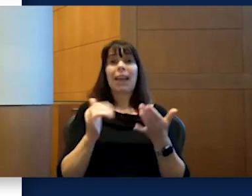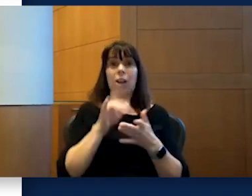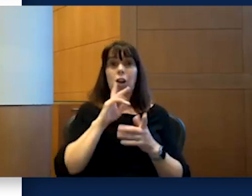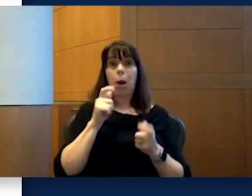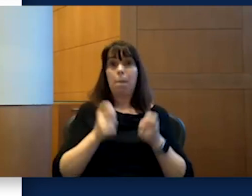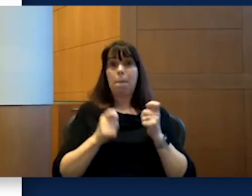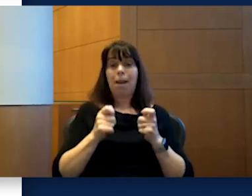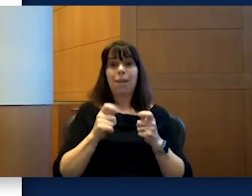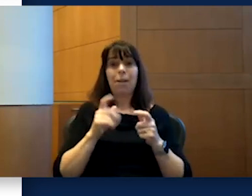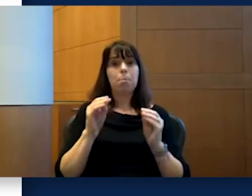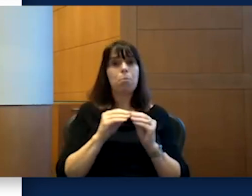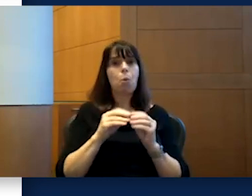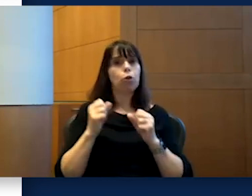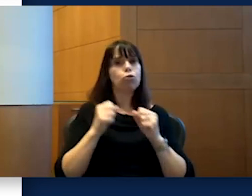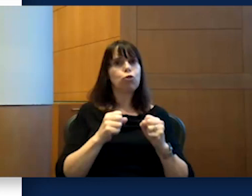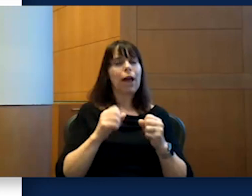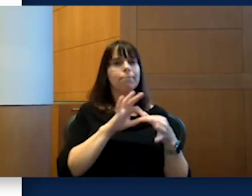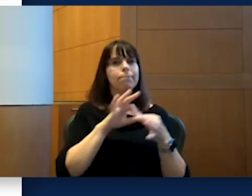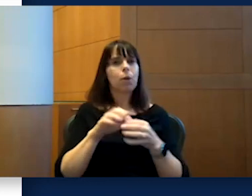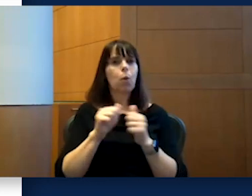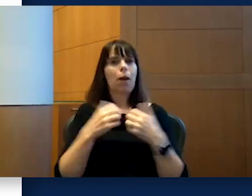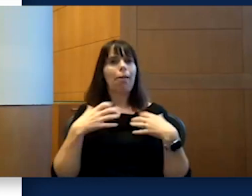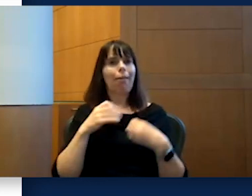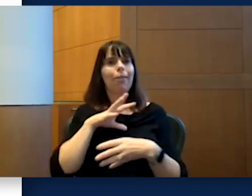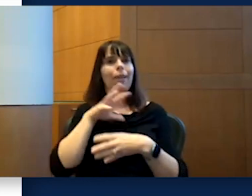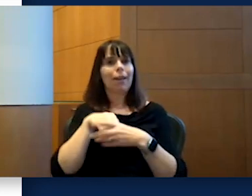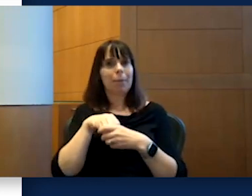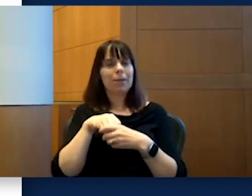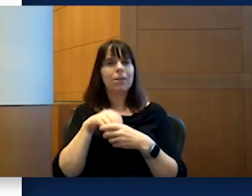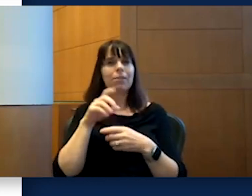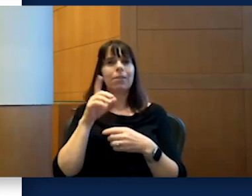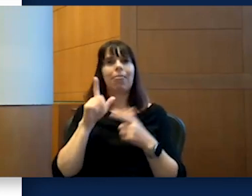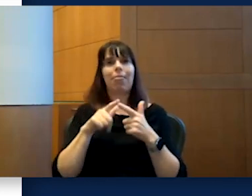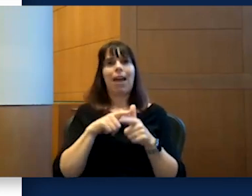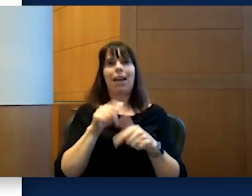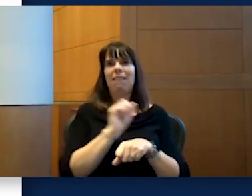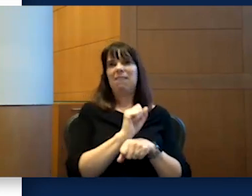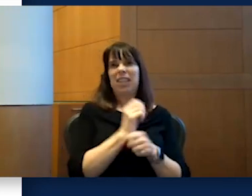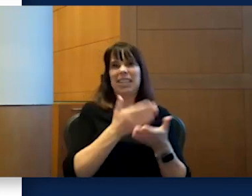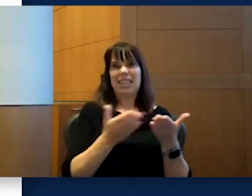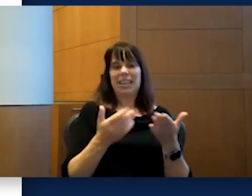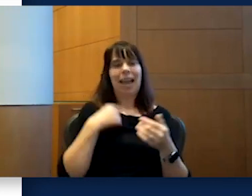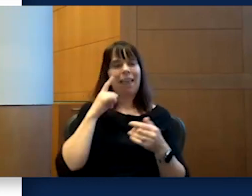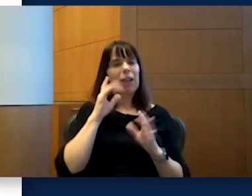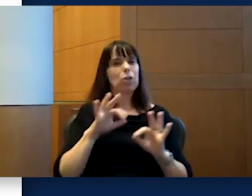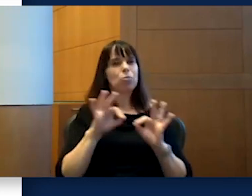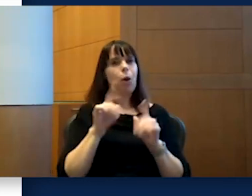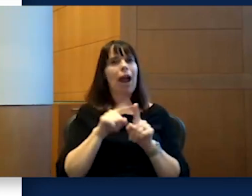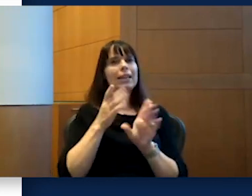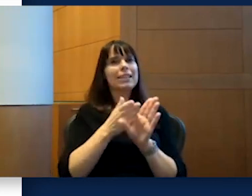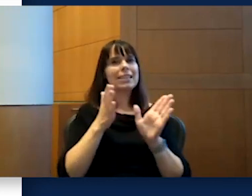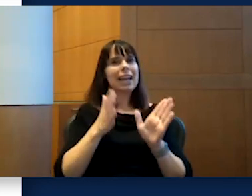And importantly, modifiable factors seem to more strongly correspond than fixed factors to healthcare engagement. Again as a psychologist it's really my job to work with patients on engaging behavior change. So, having some data to actually look to in saying these are thing we can work on in clinic is very important.